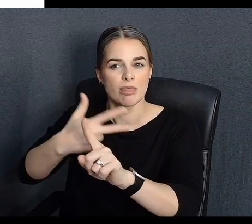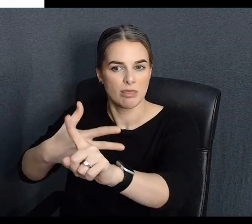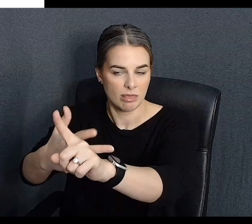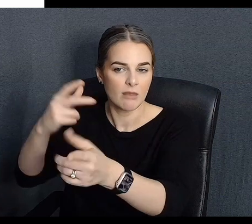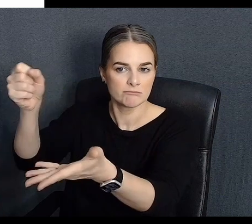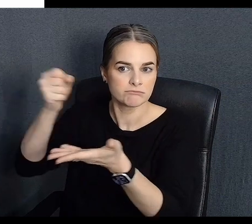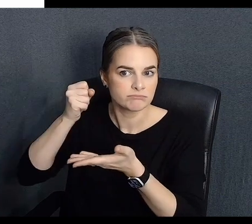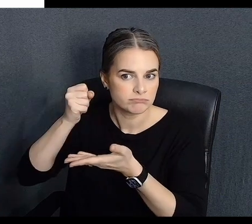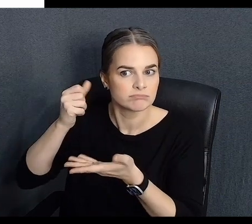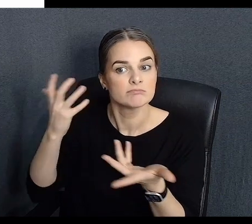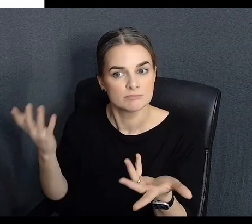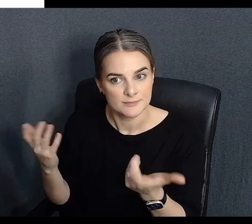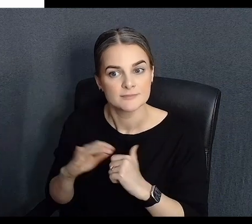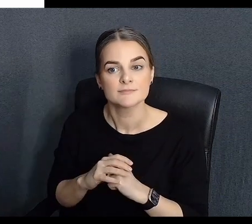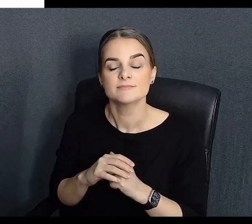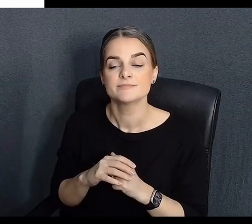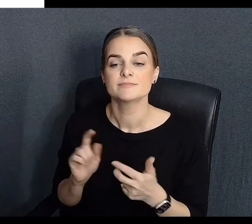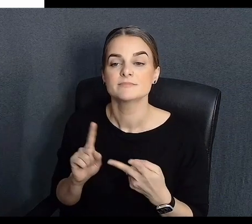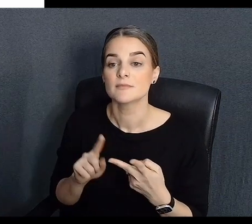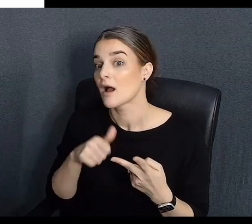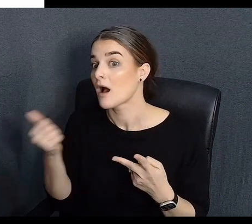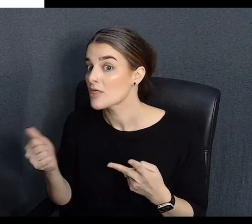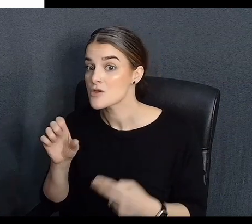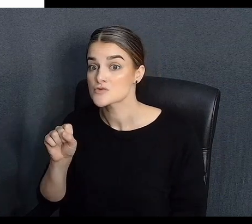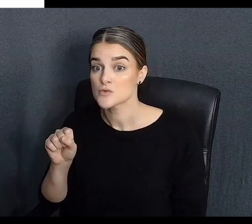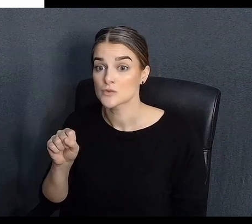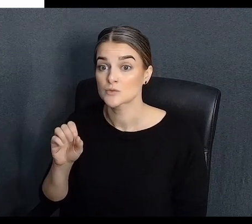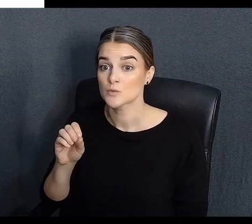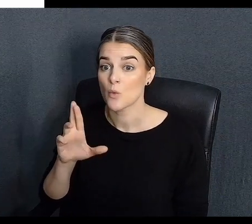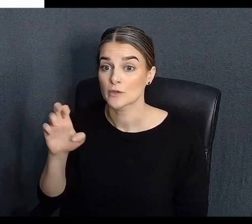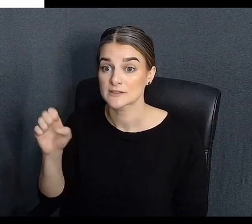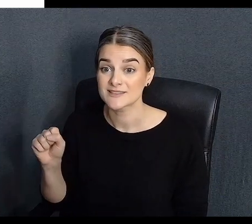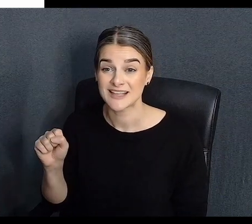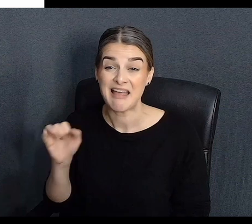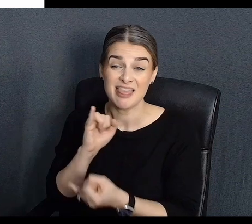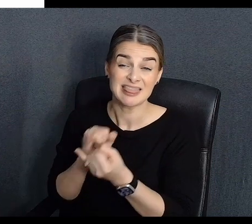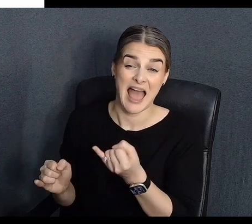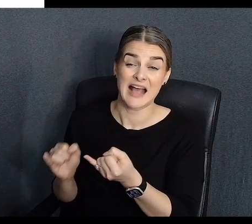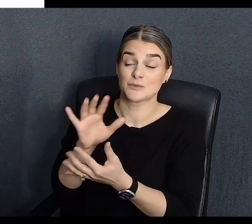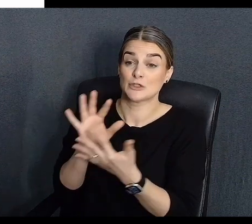And then other funding sources might be a pair of last resort, meaning that you've tried other options,